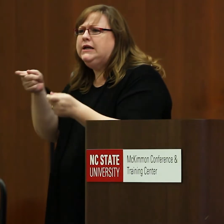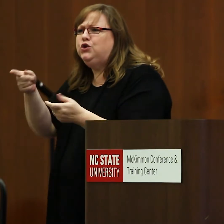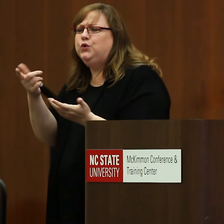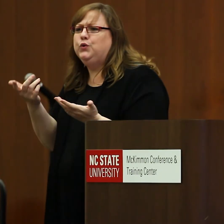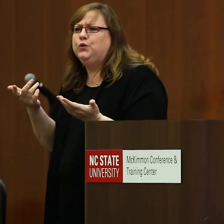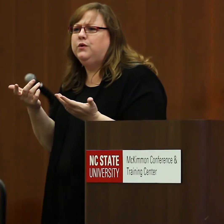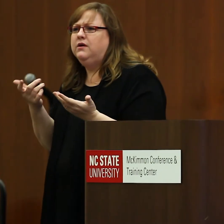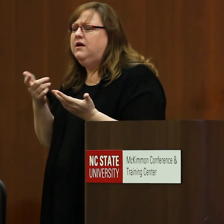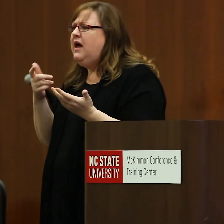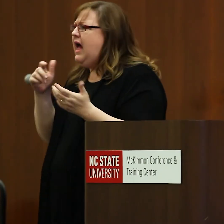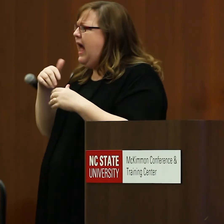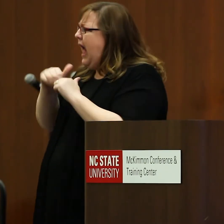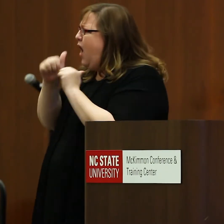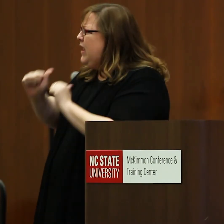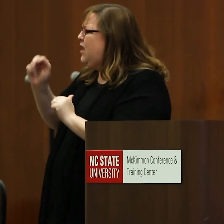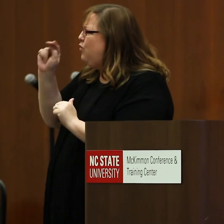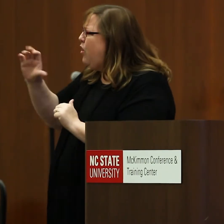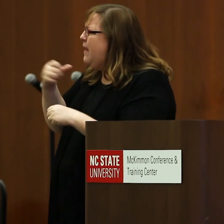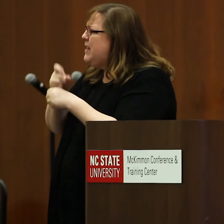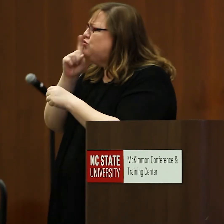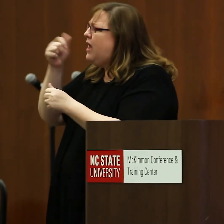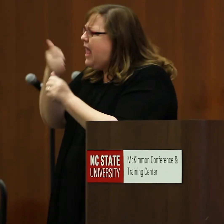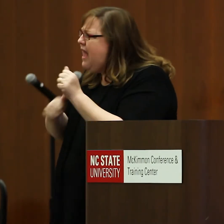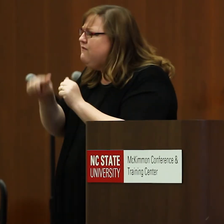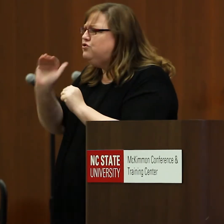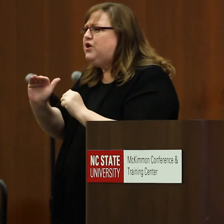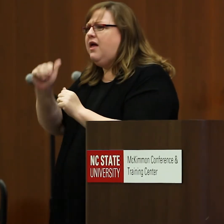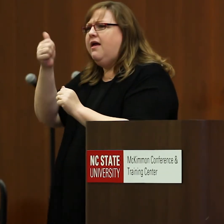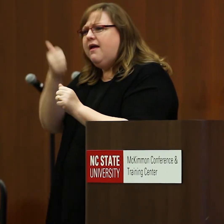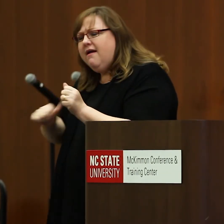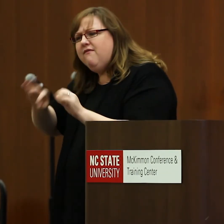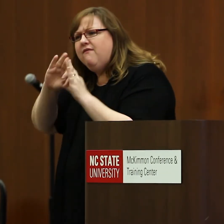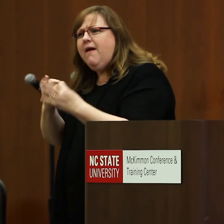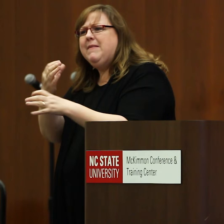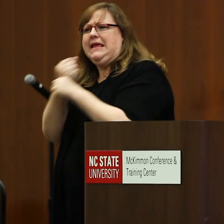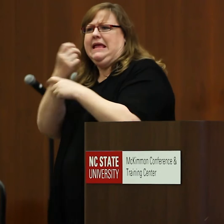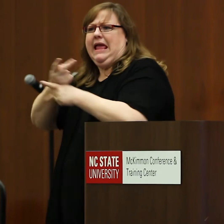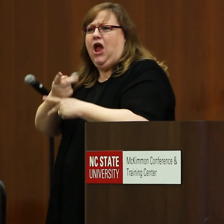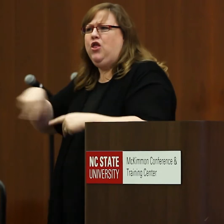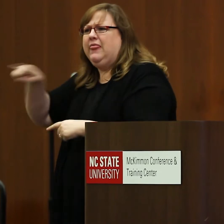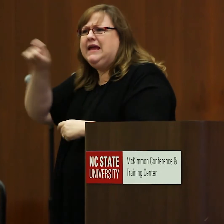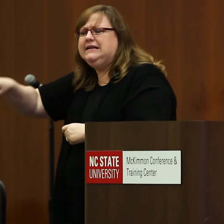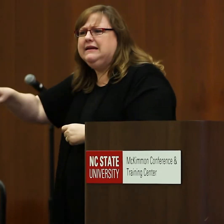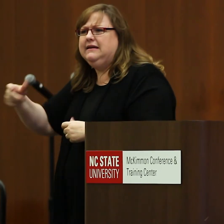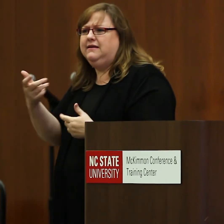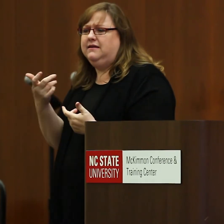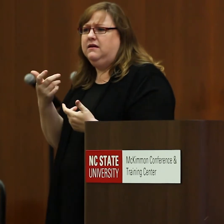every child and every family receives the care they need with the dignity they